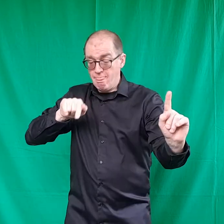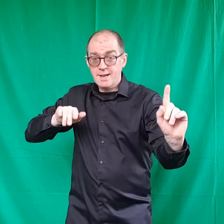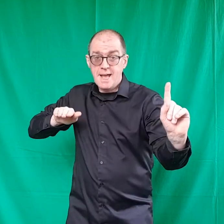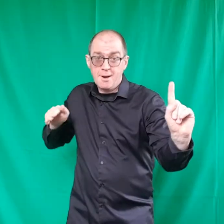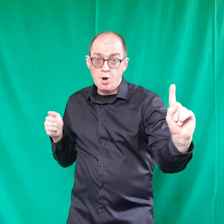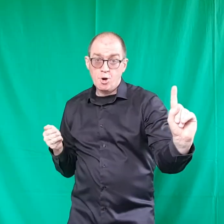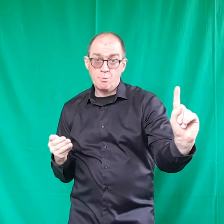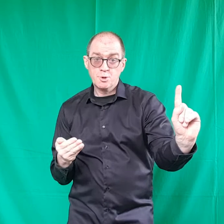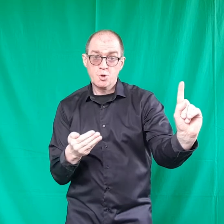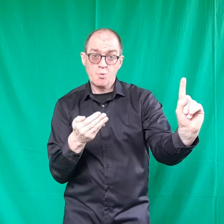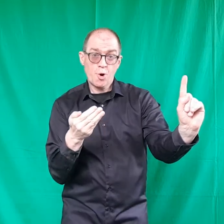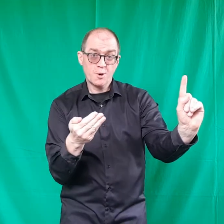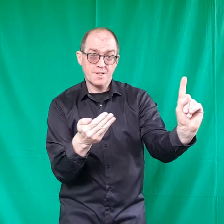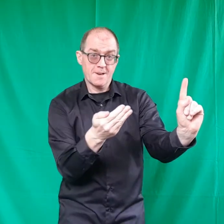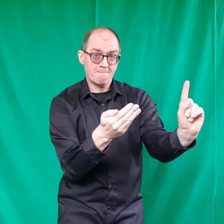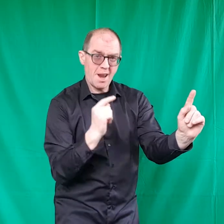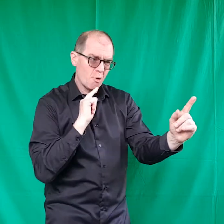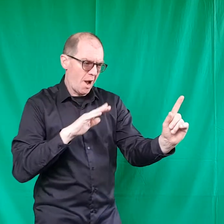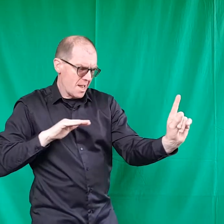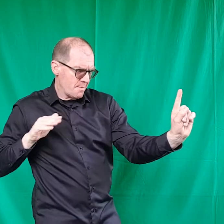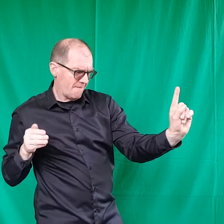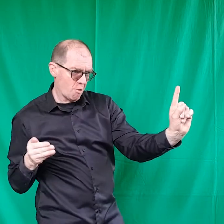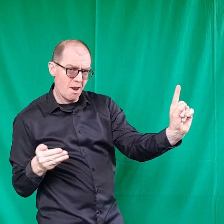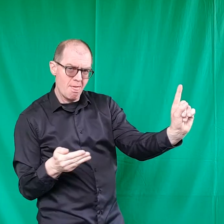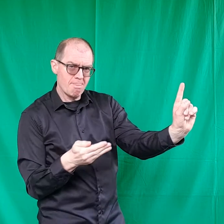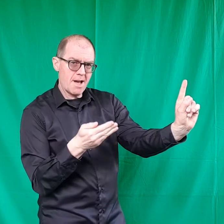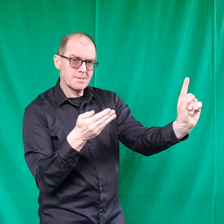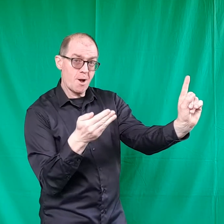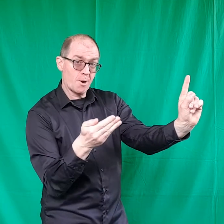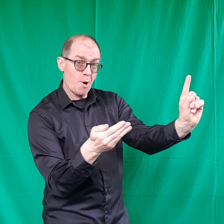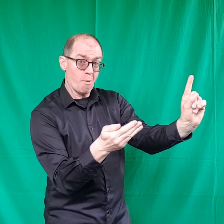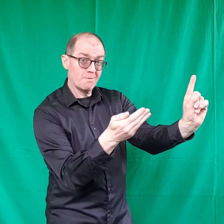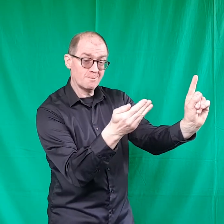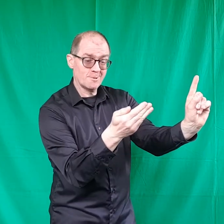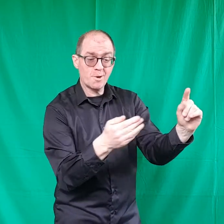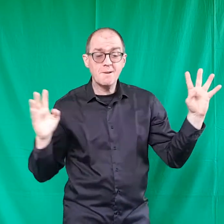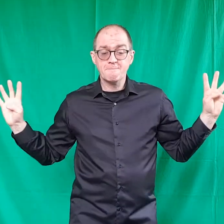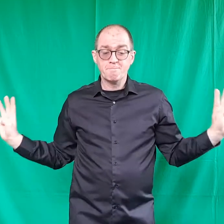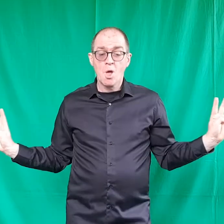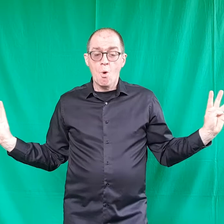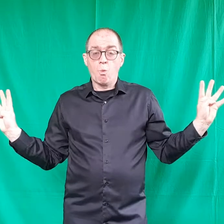This hand comes towards it, like you're aiming for it. That's our goal. OK?